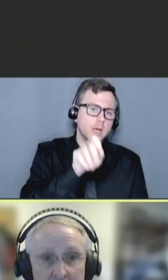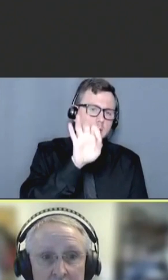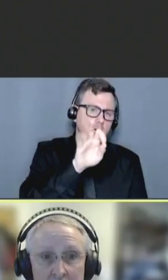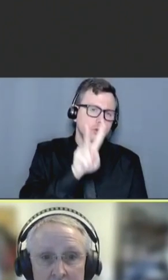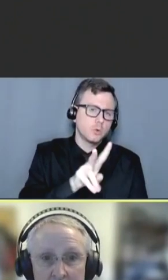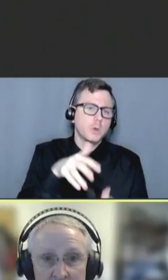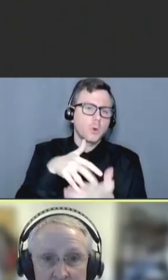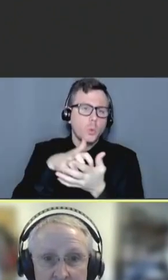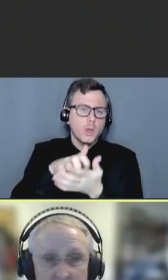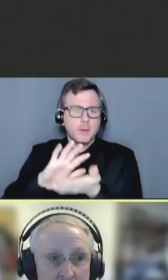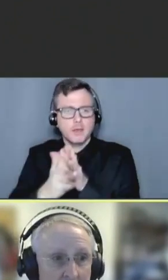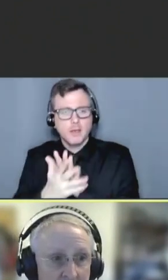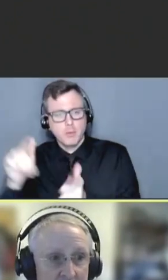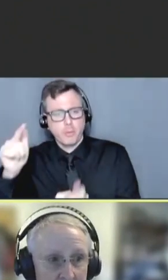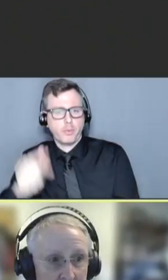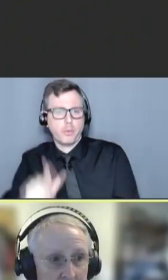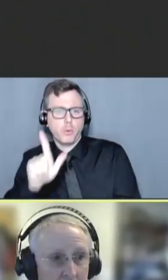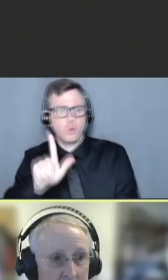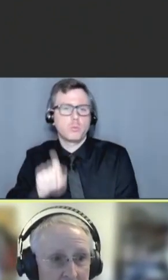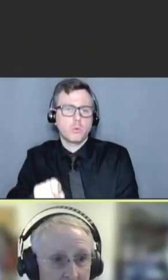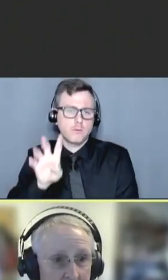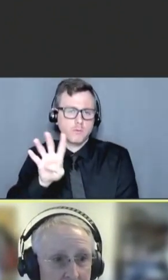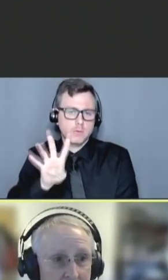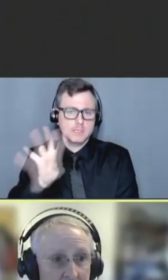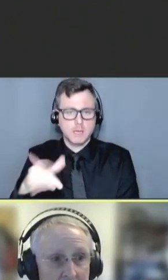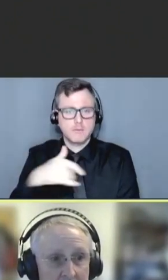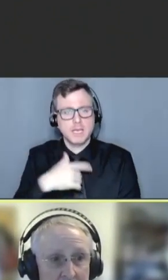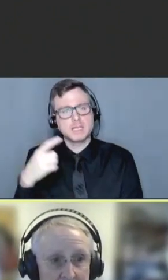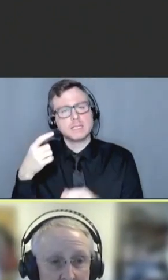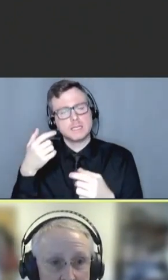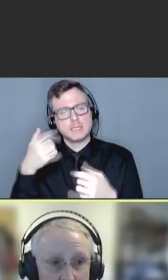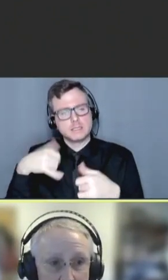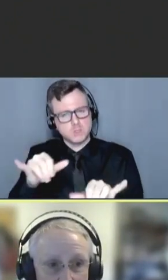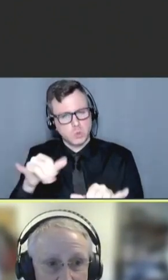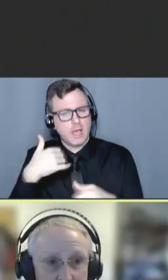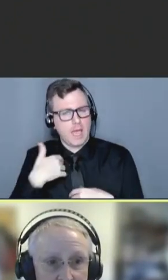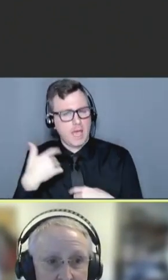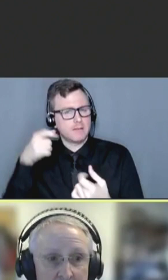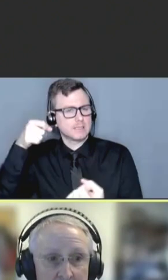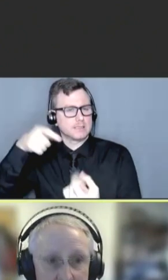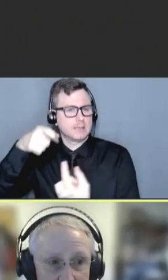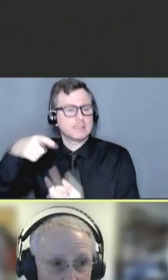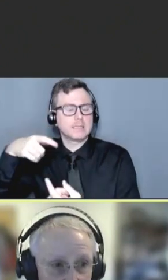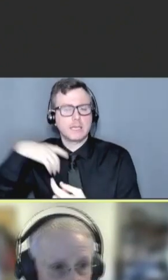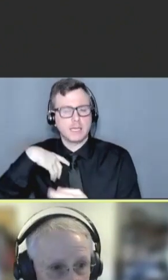but has continued to meet signaling criteria. They've done some additional signal investigation